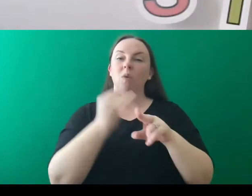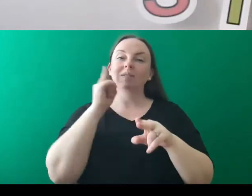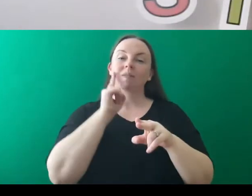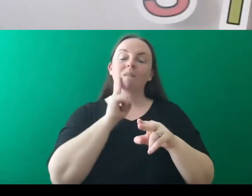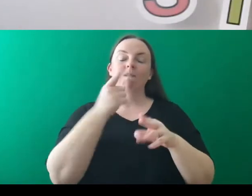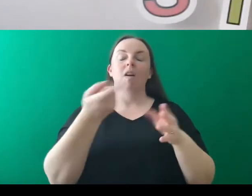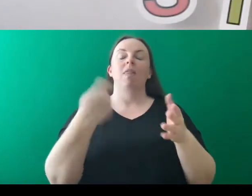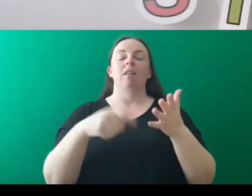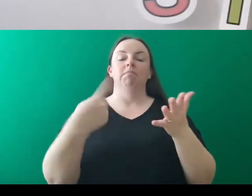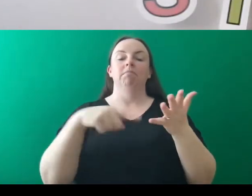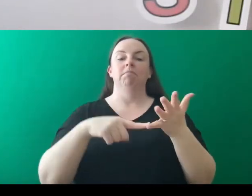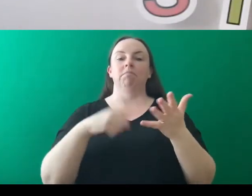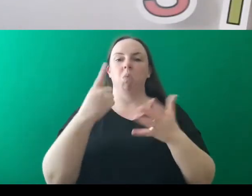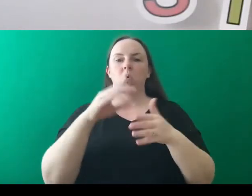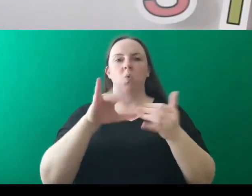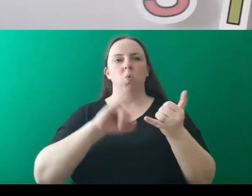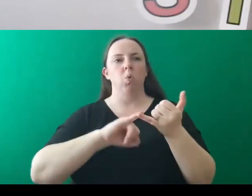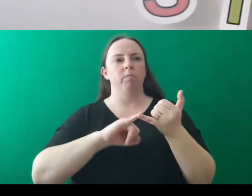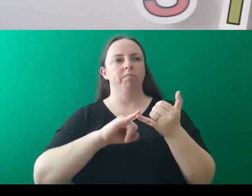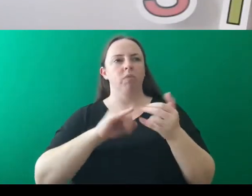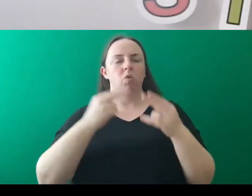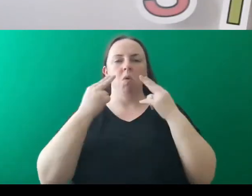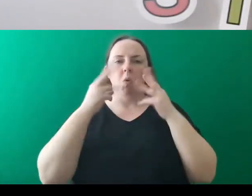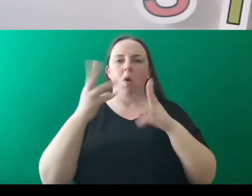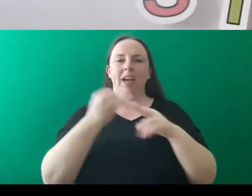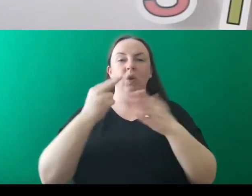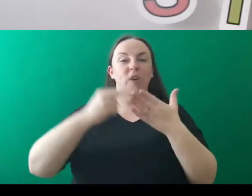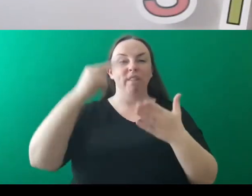specialists who are usually academics in their scientific